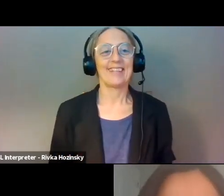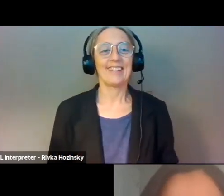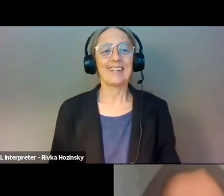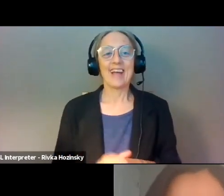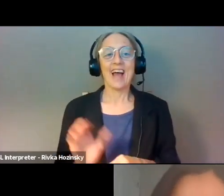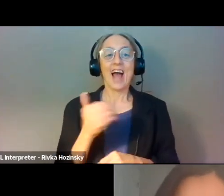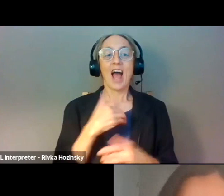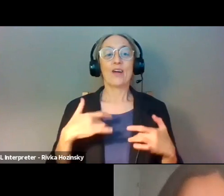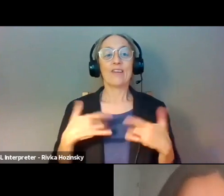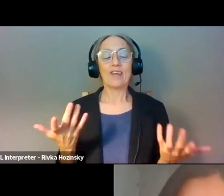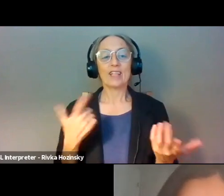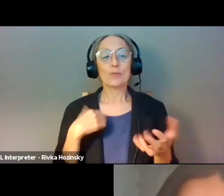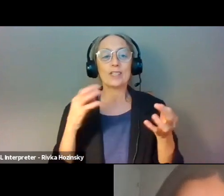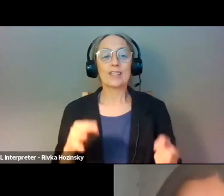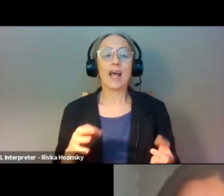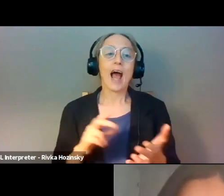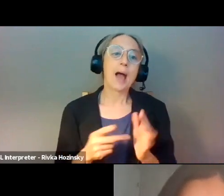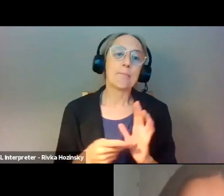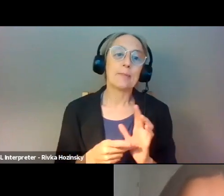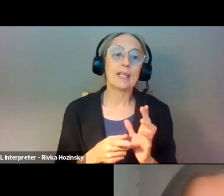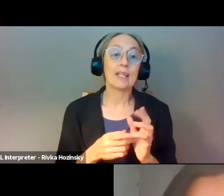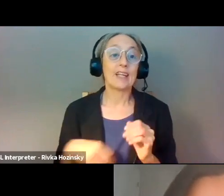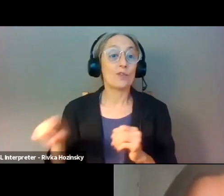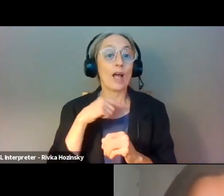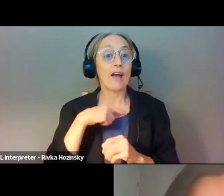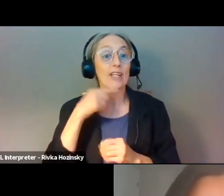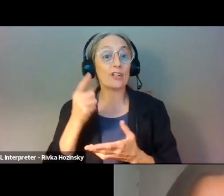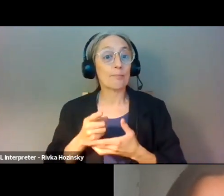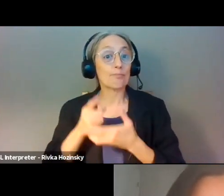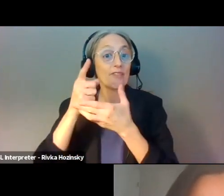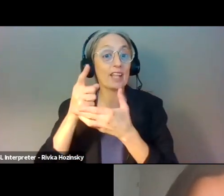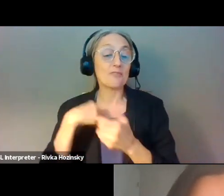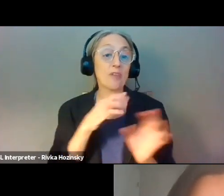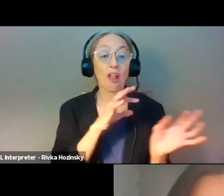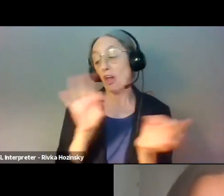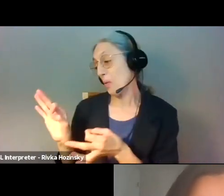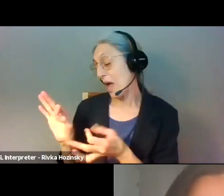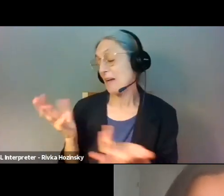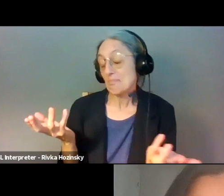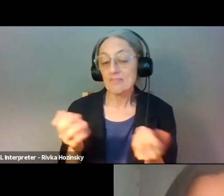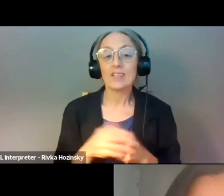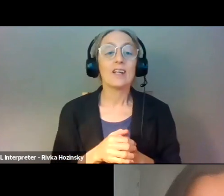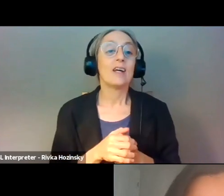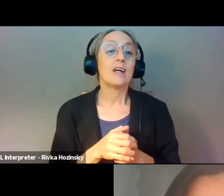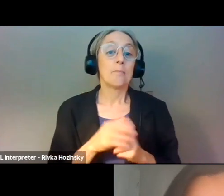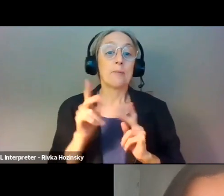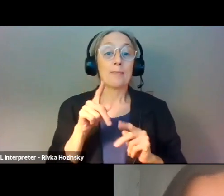I mean, if you have hearing privilege, you can look away. But for people who need to see the interpreter, we want it to make sure